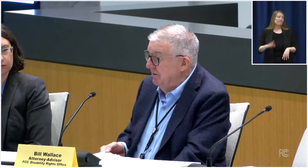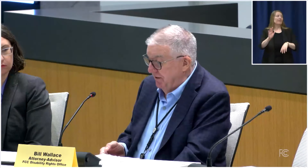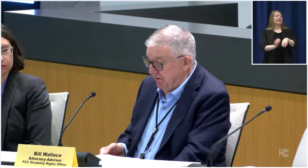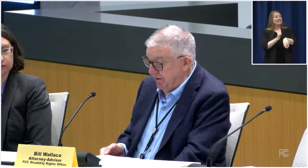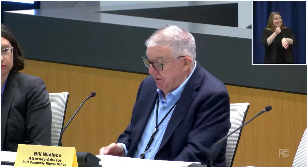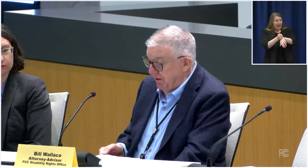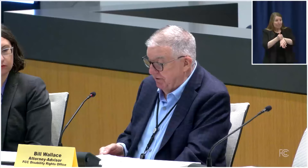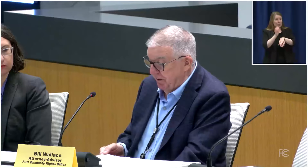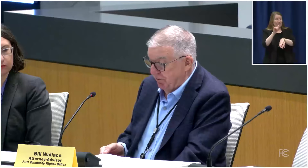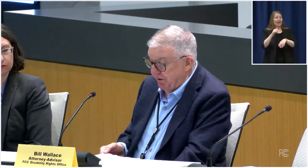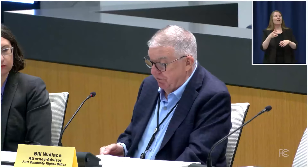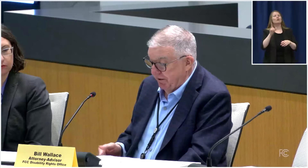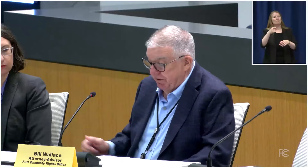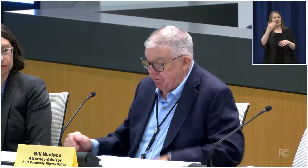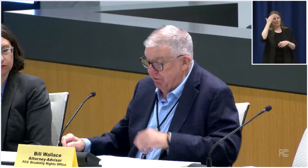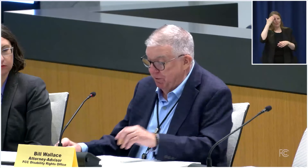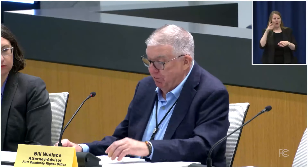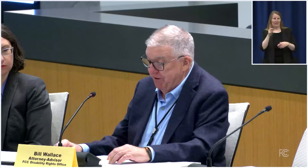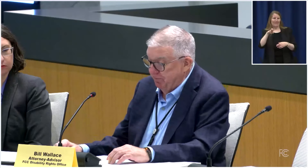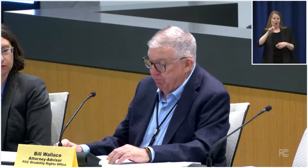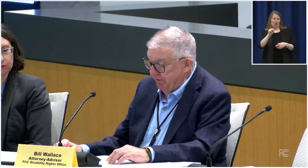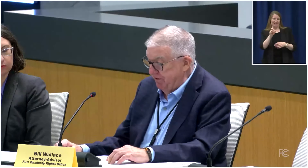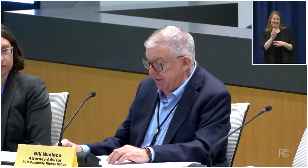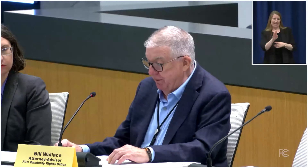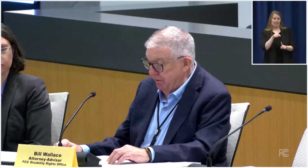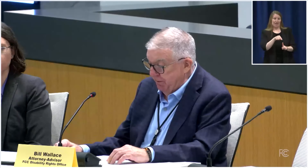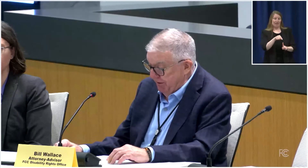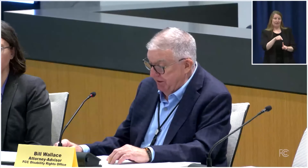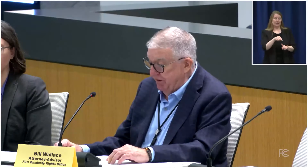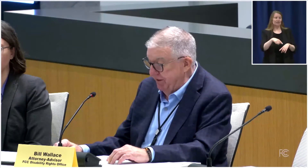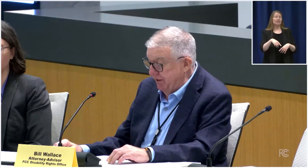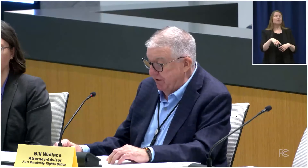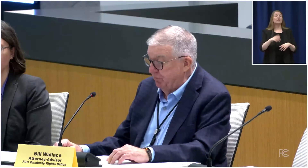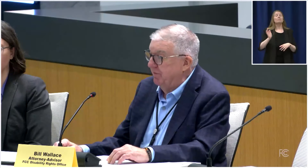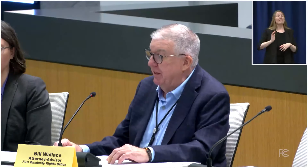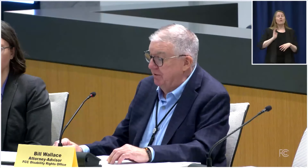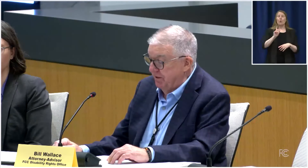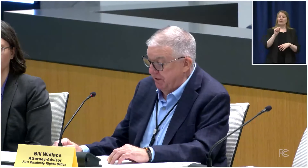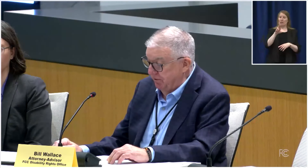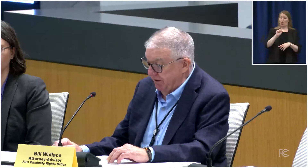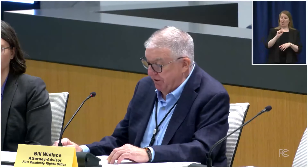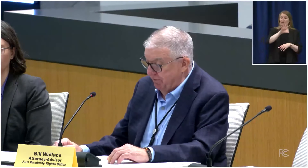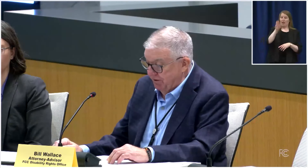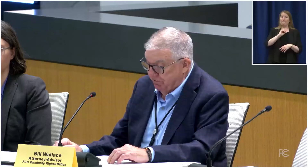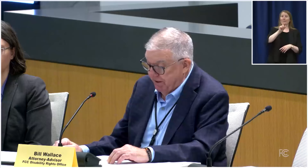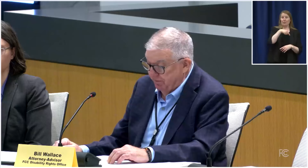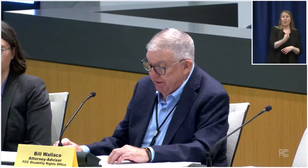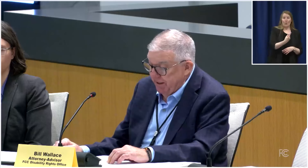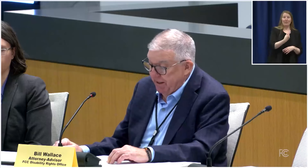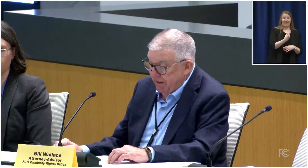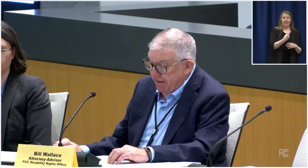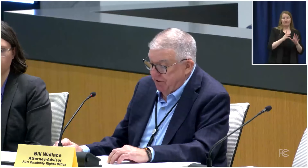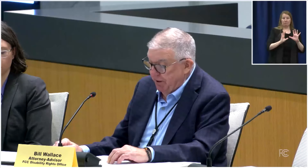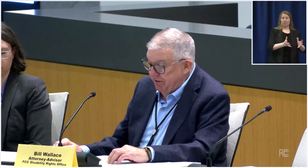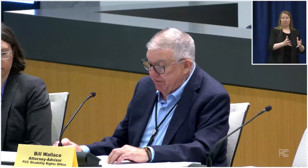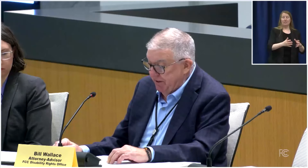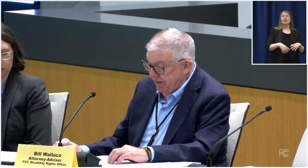IN THE DIRECTORY LIKE THE FCC'S ASL LINE THEN THE CALL IS RECOGNIZED AS A POINT-TO-POINT VIDEO CALL AND THE USER WILL BE